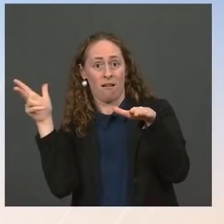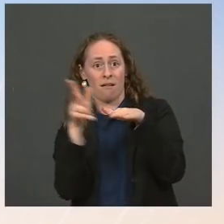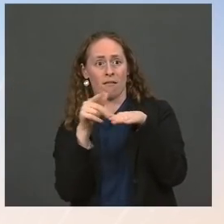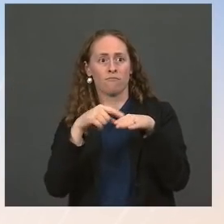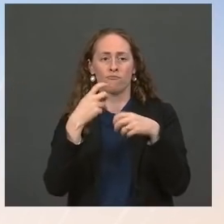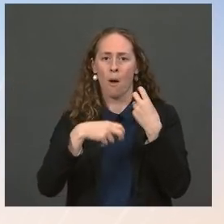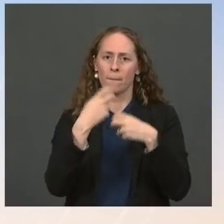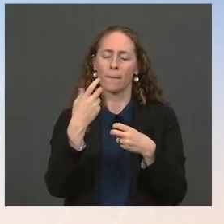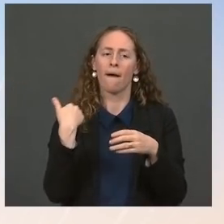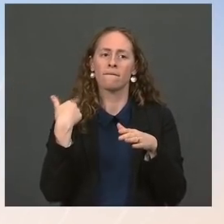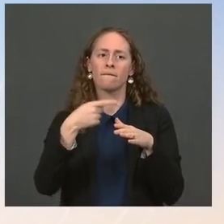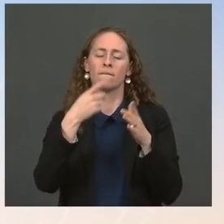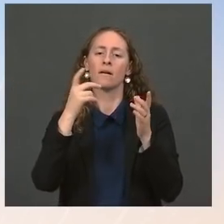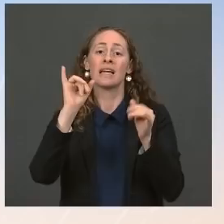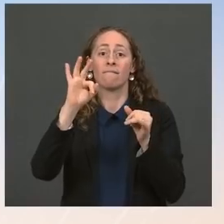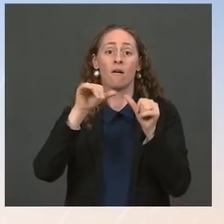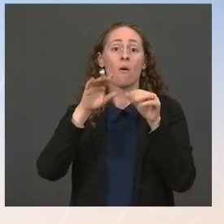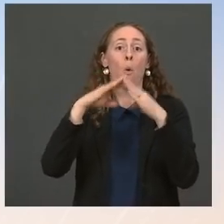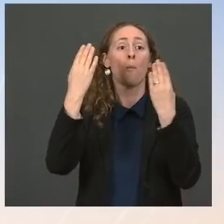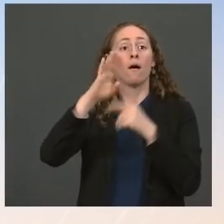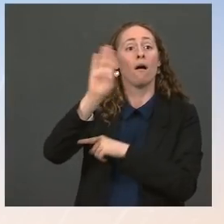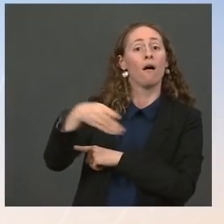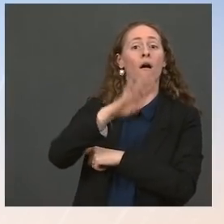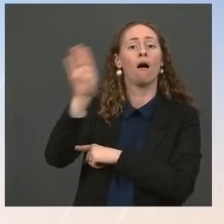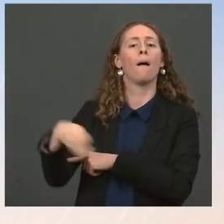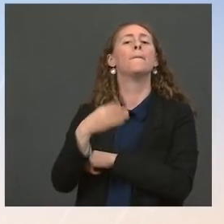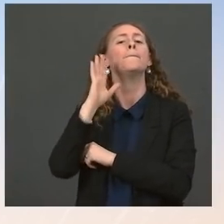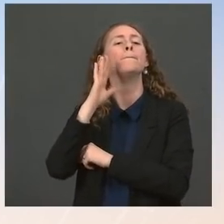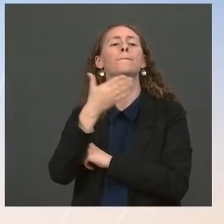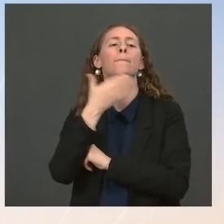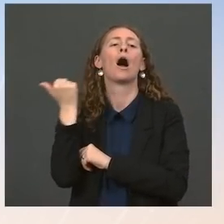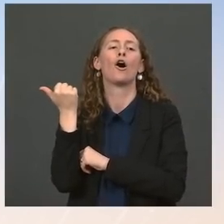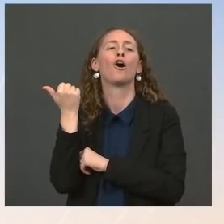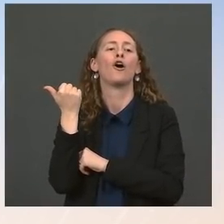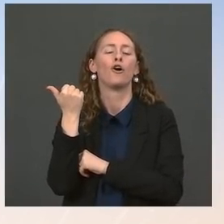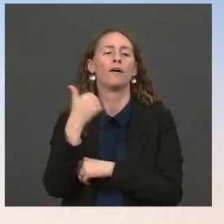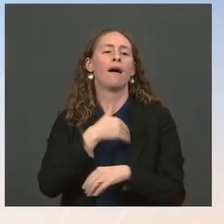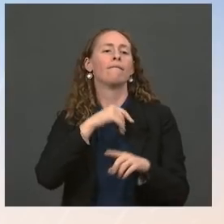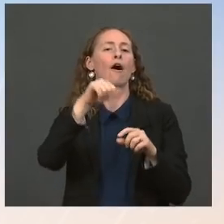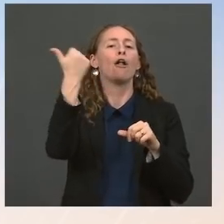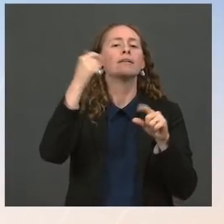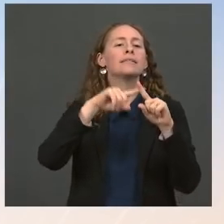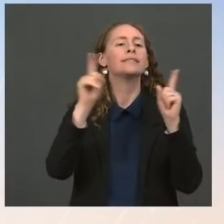But there are other issues that impact the global supply chain, including the pandemic --